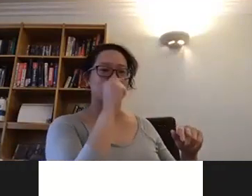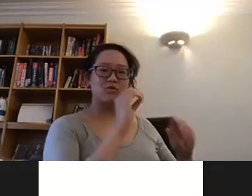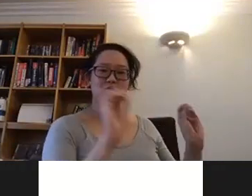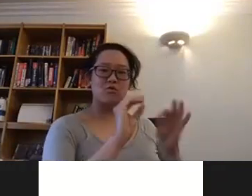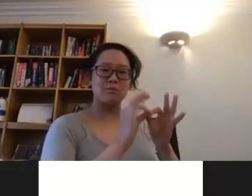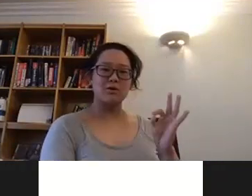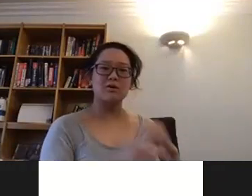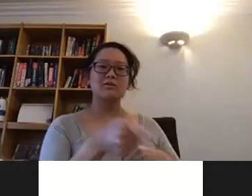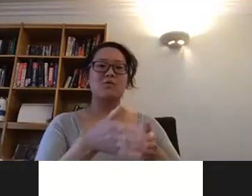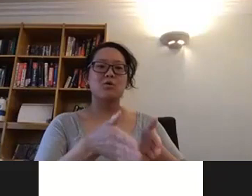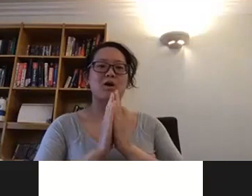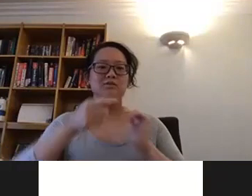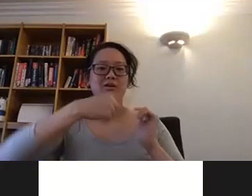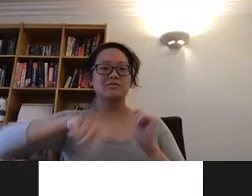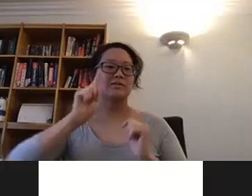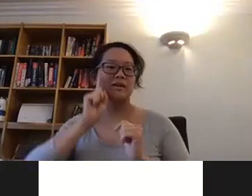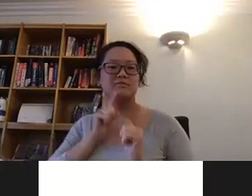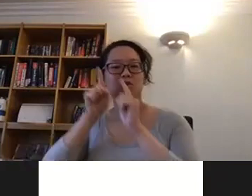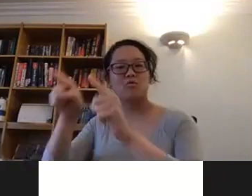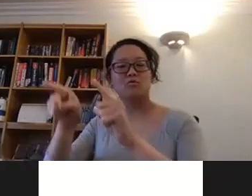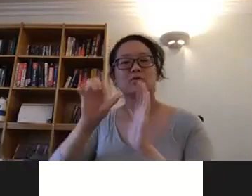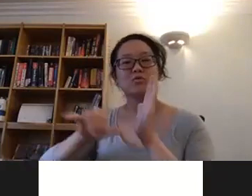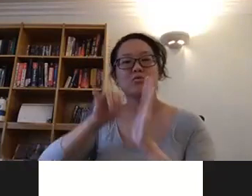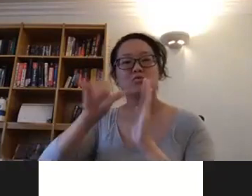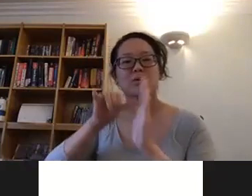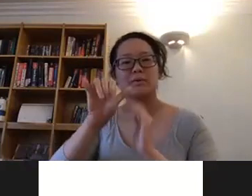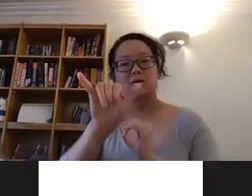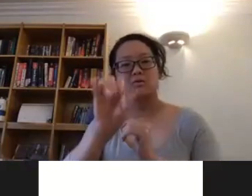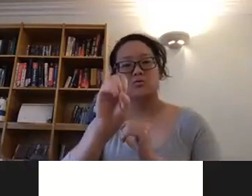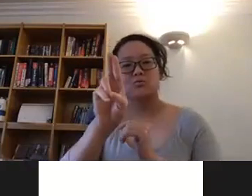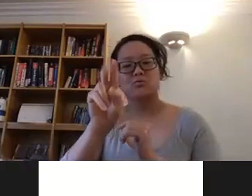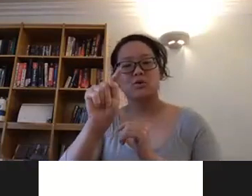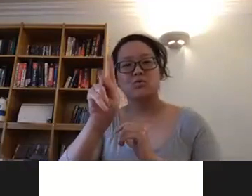So, you know, there's been no interpreting when you see the prime minister on the screen.